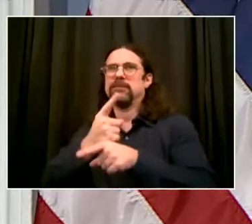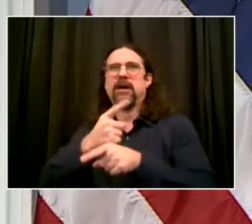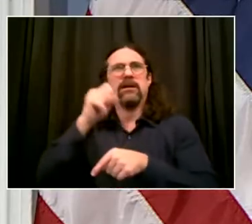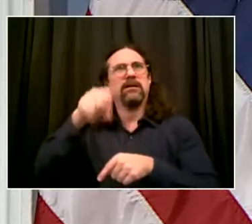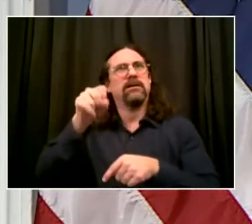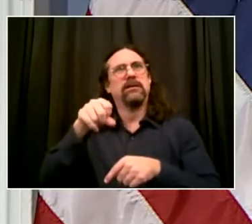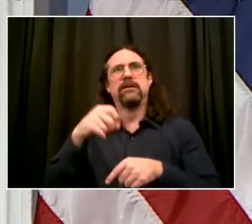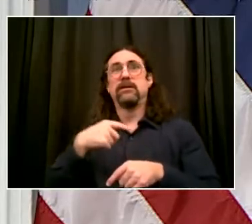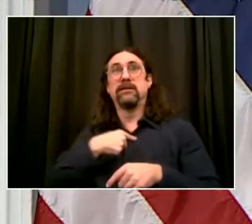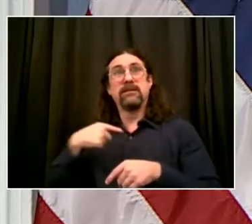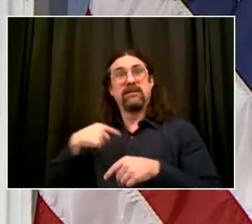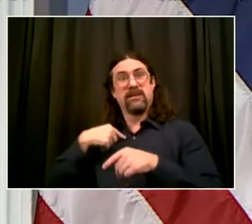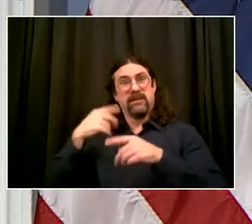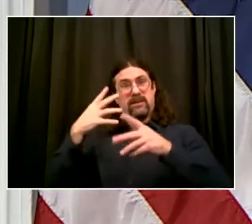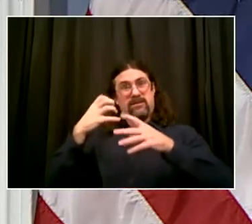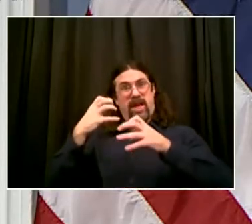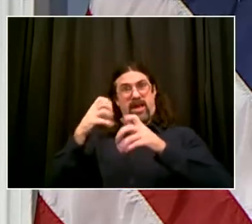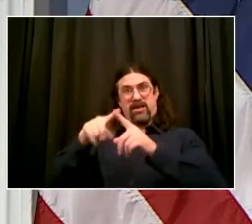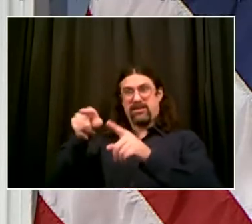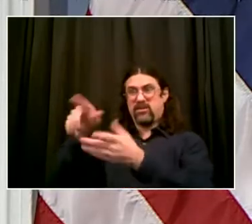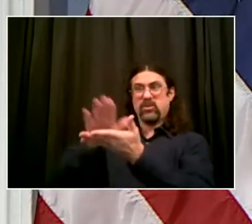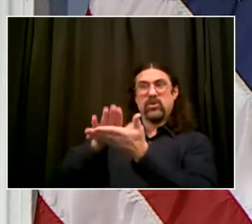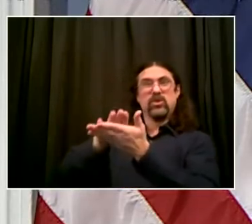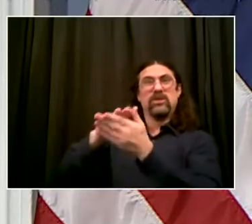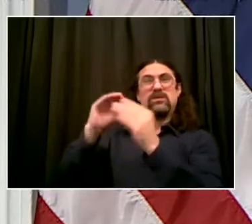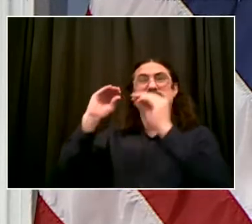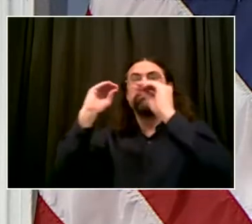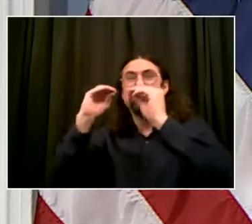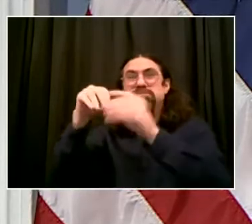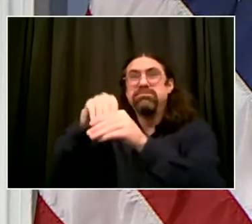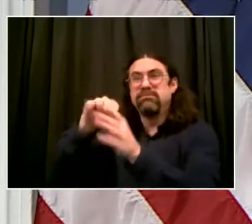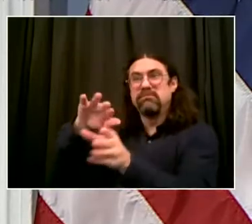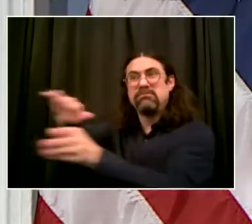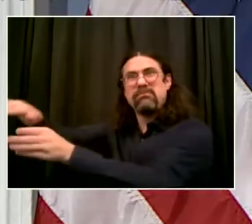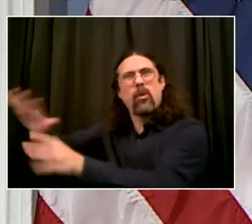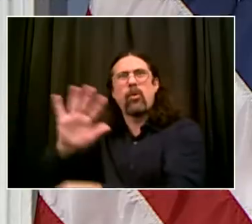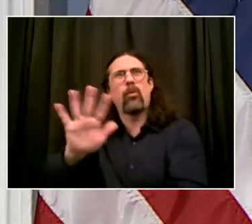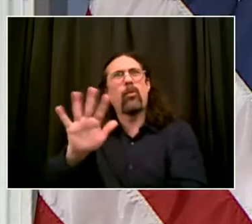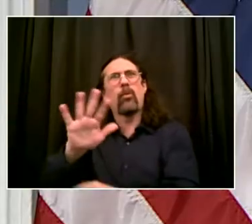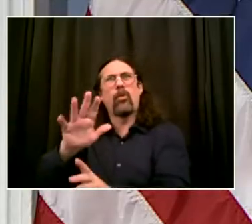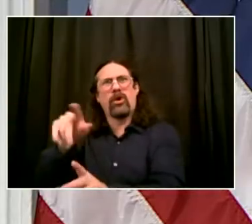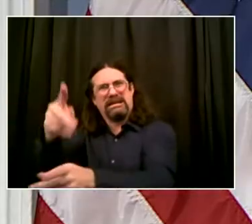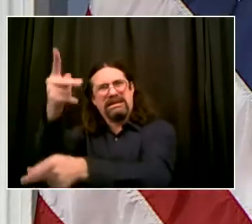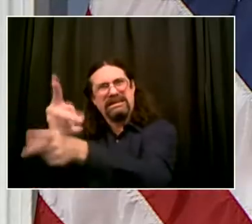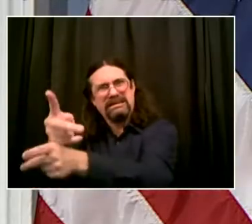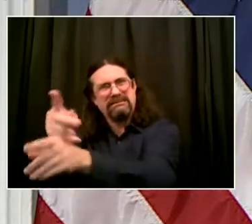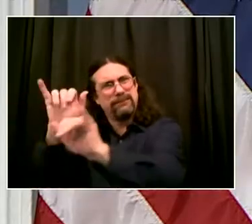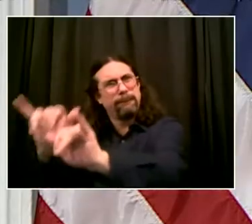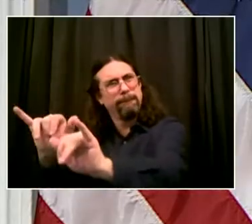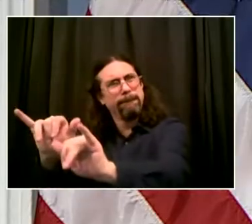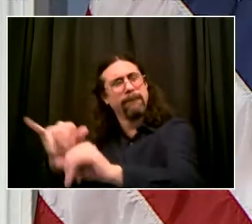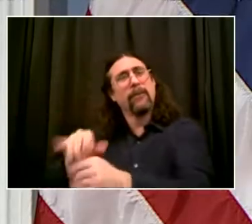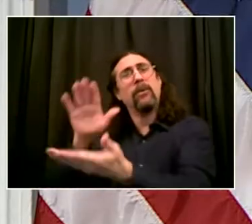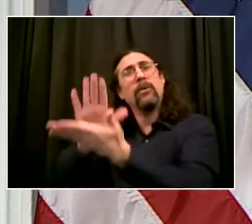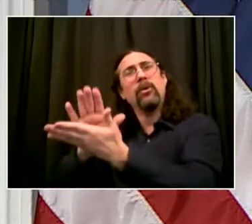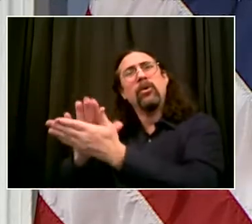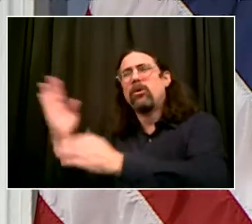THE CLLSRASOOOM BUT TO PROVIDE ADDITIONAL OPPORTUNITIES FOR THE LEARNING TO CONTINUE. WE WANT STUDENTS TO MOVE FROM